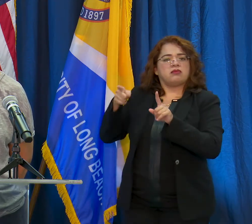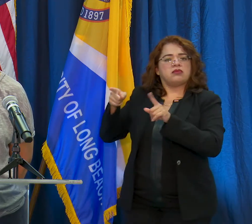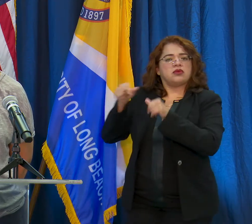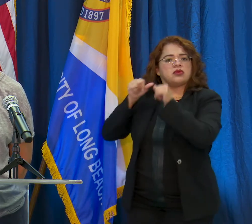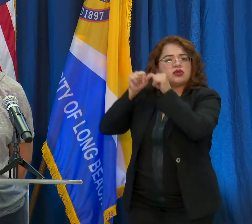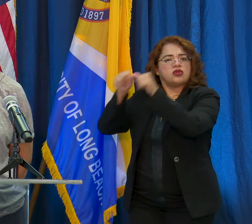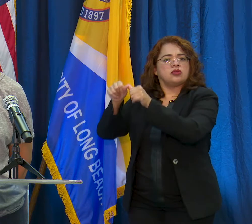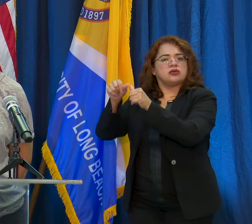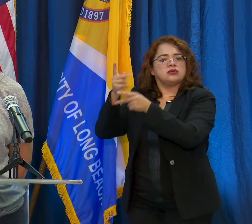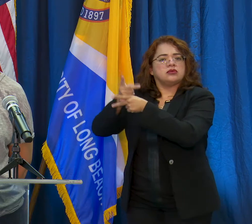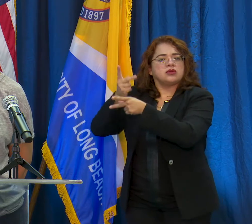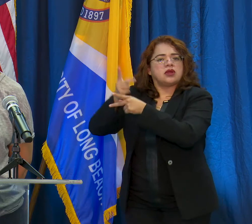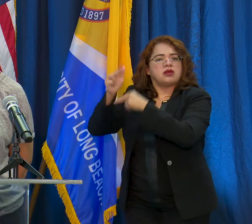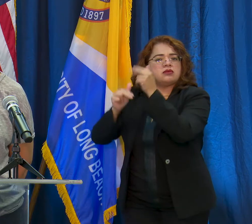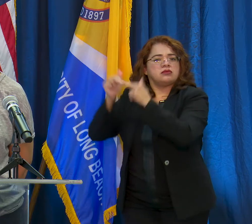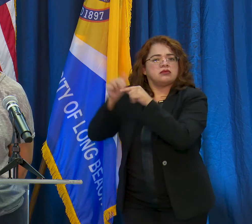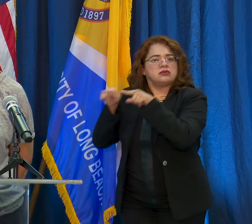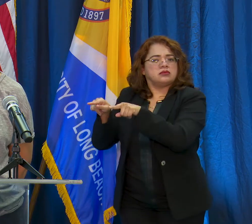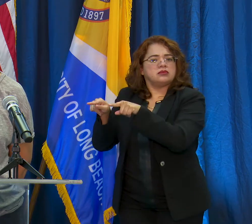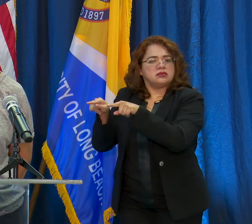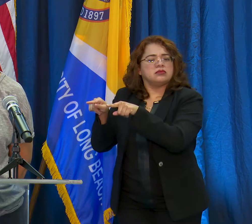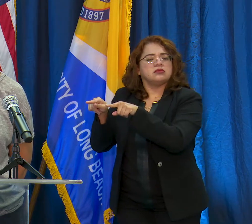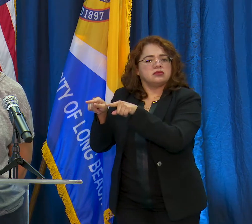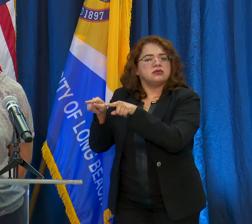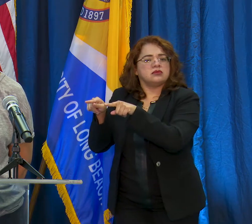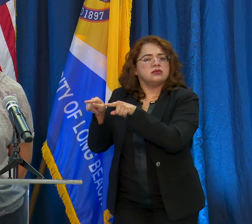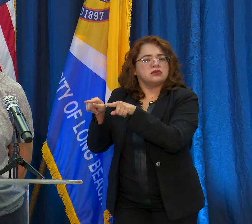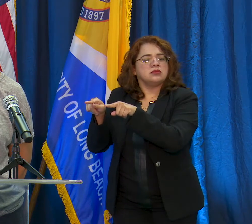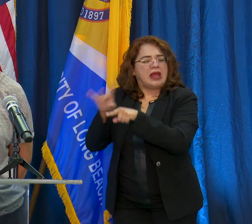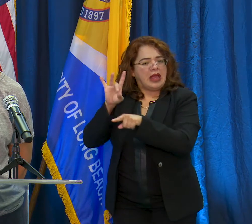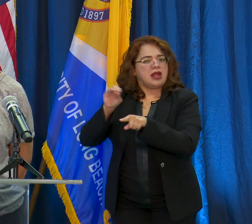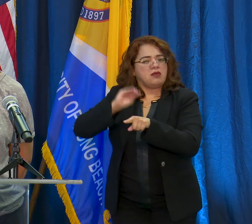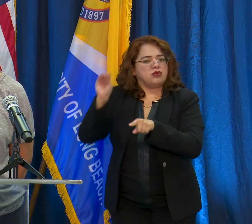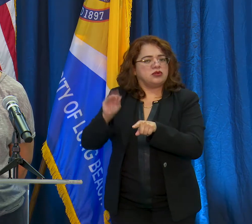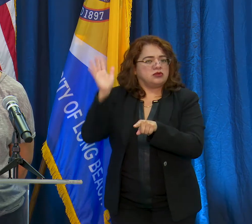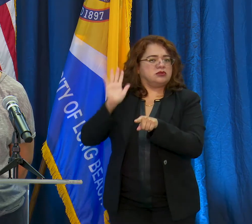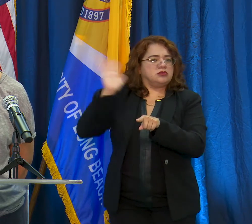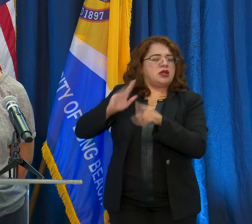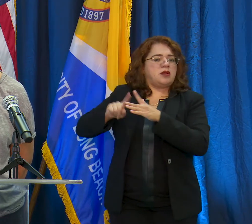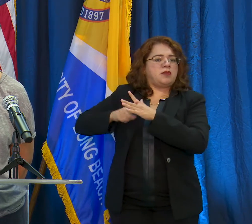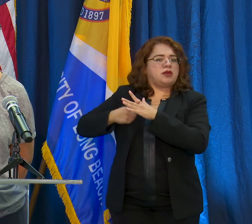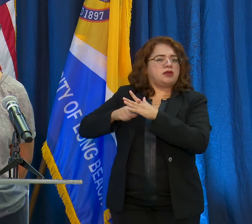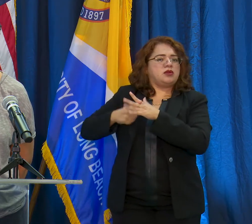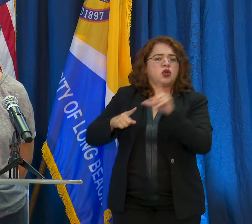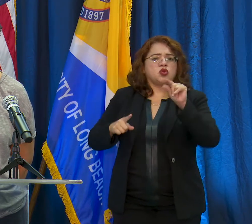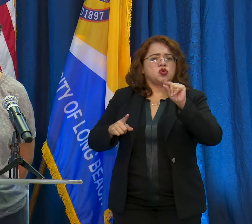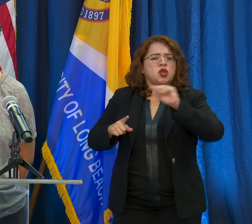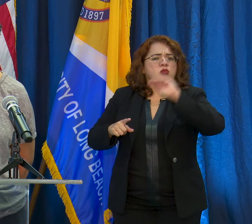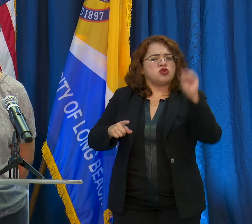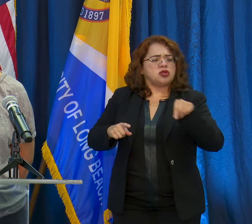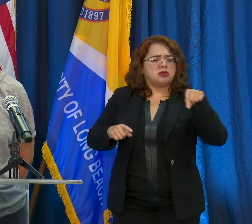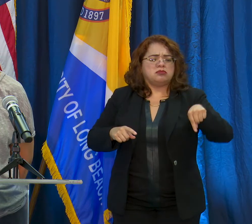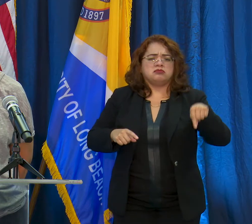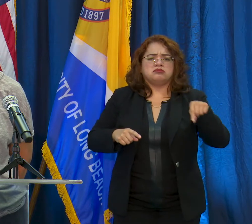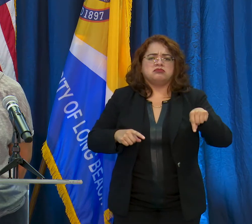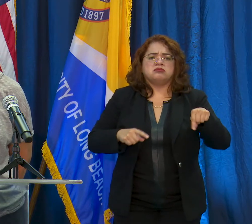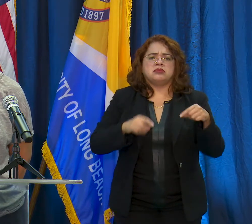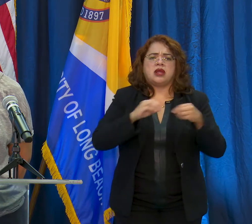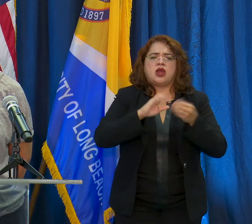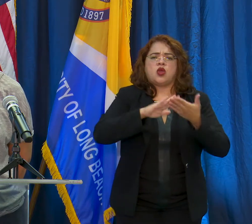two months ago were those from long-term care facilities, and 20% were those in the community.